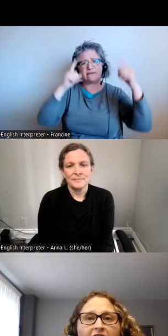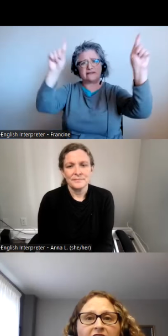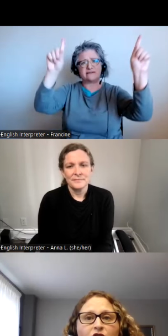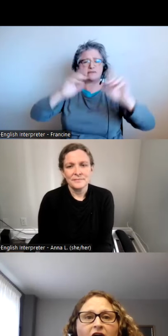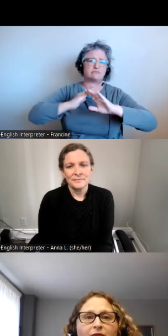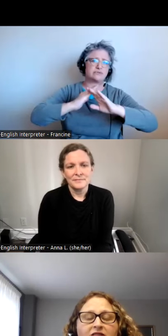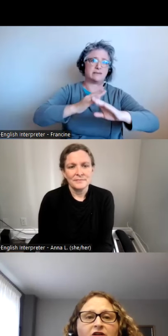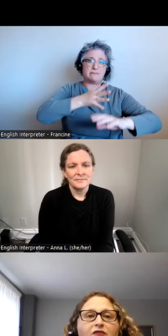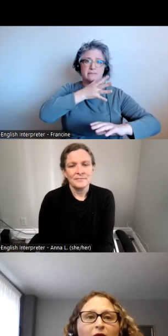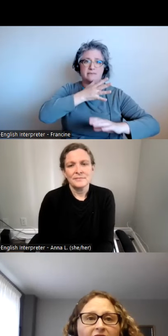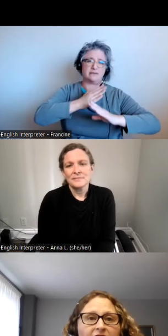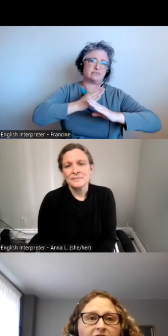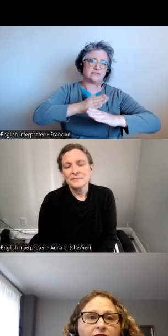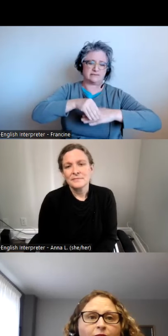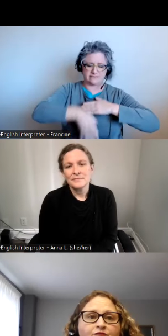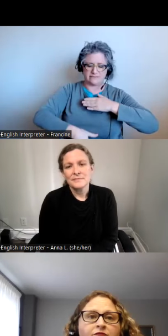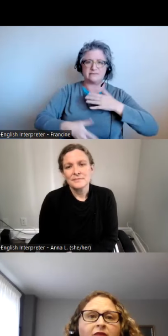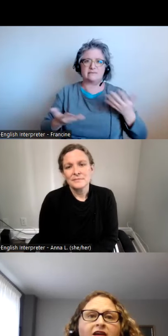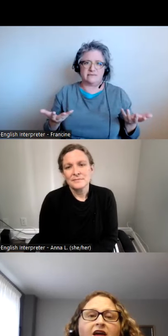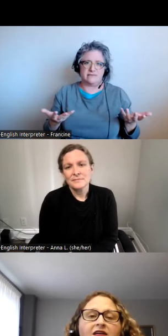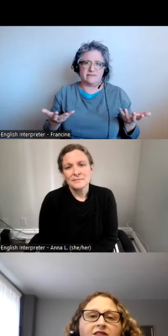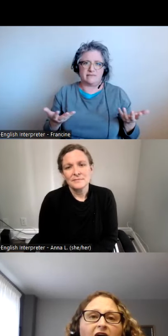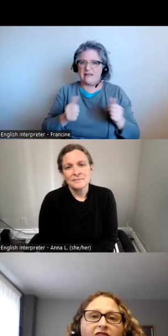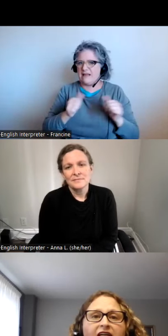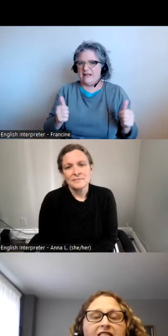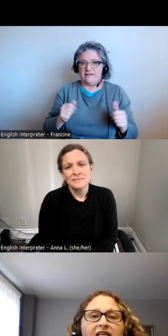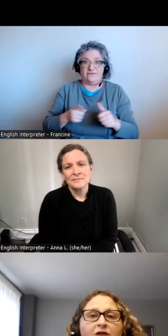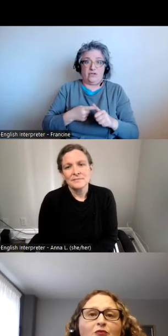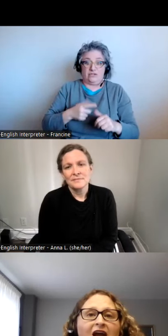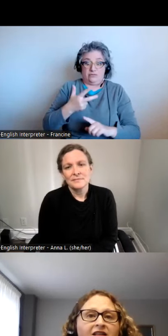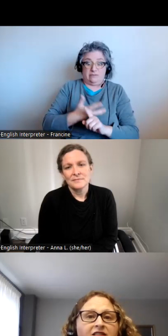with boosters.